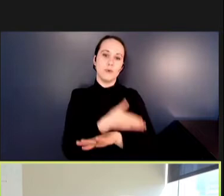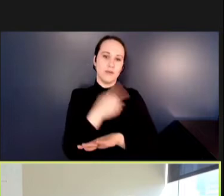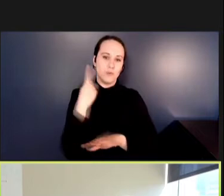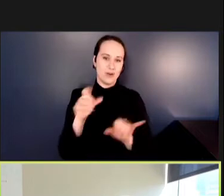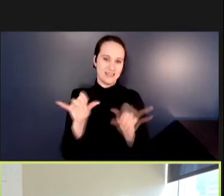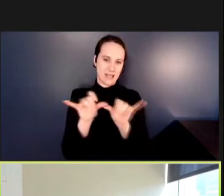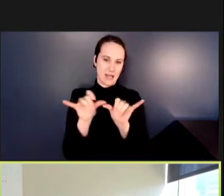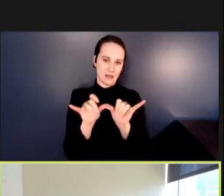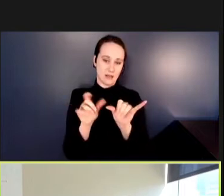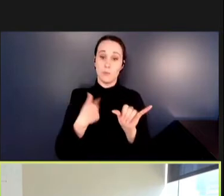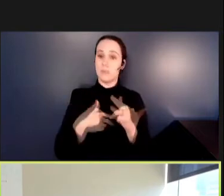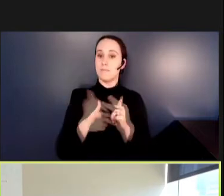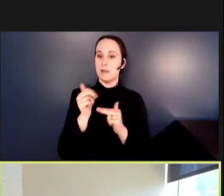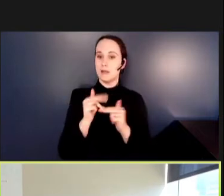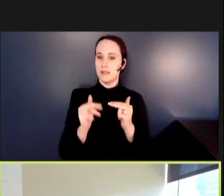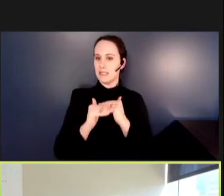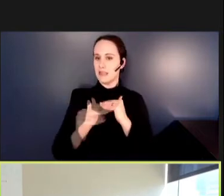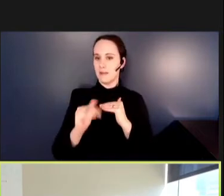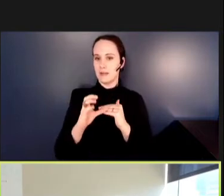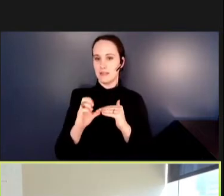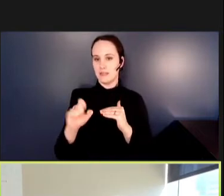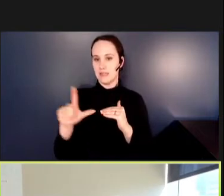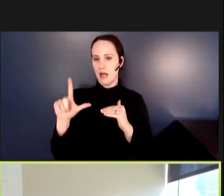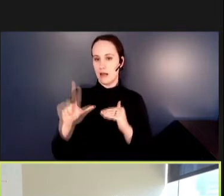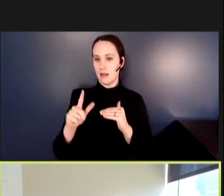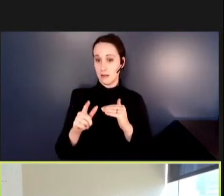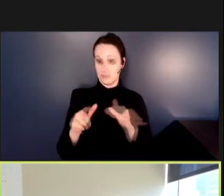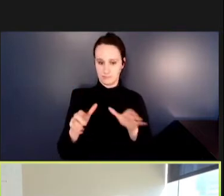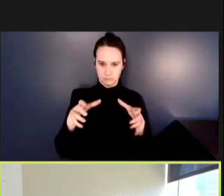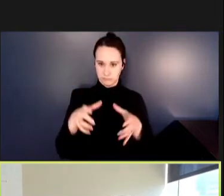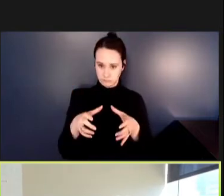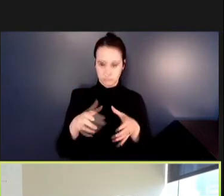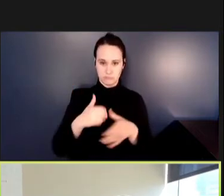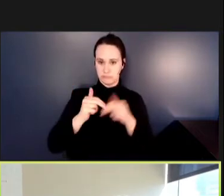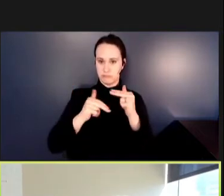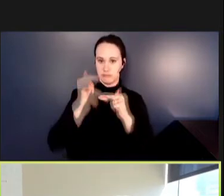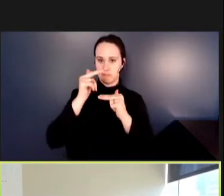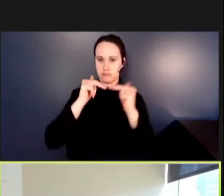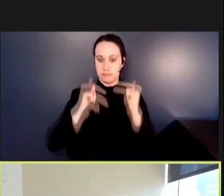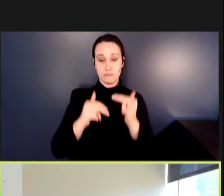stable cell lines. This allowed us to perform library-based approaches like deep mutational